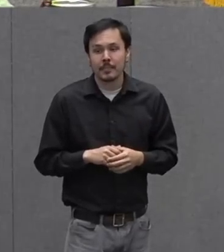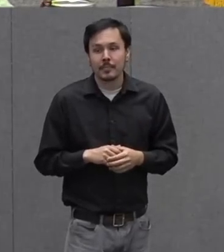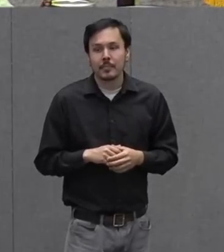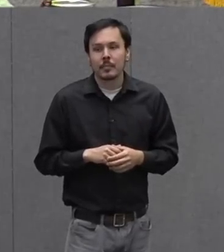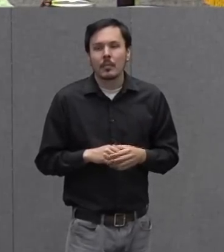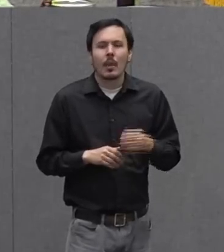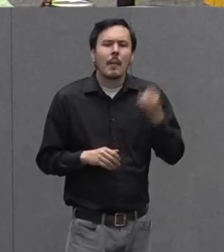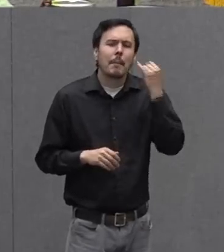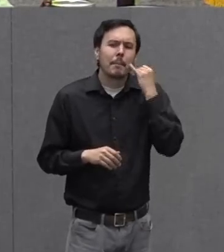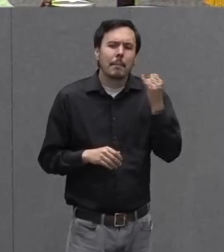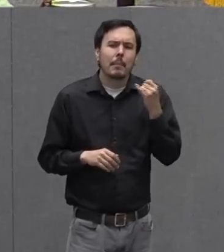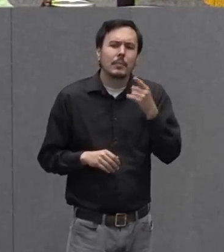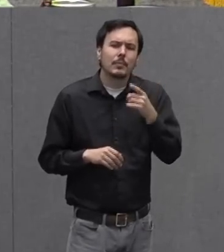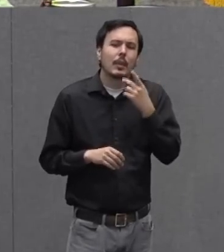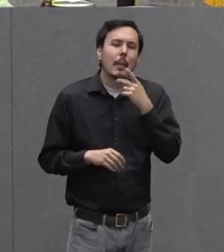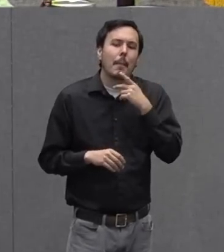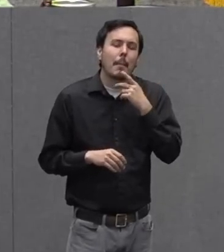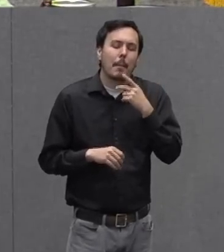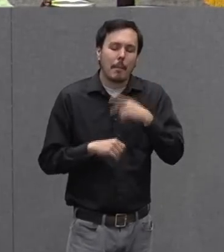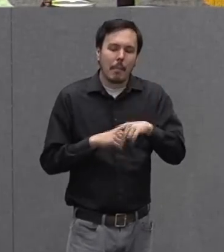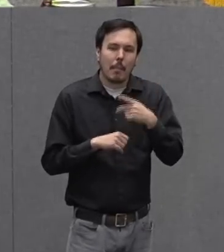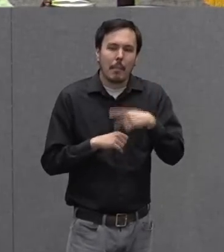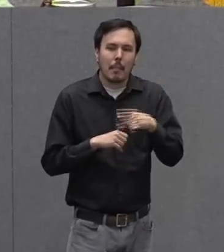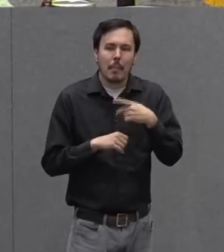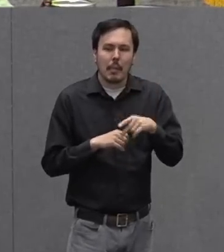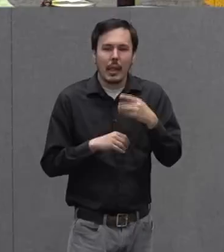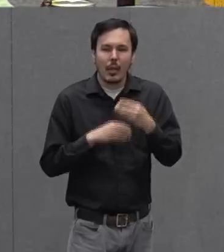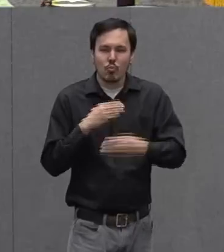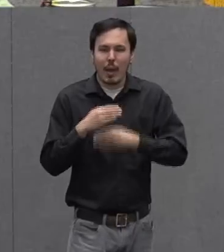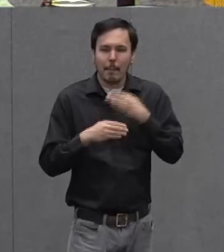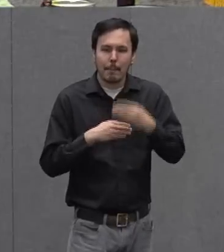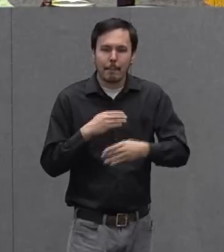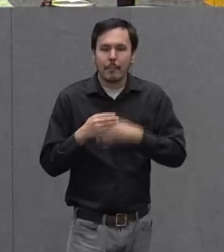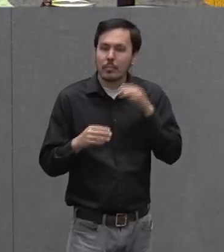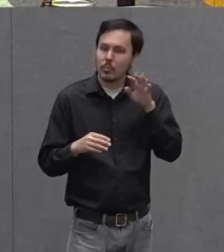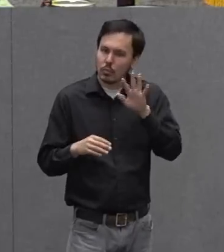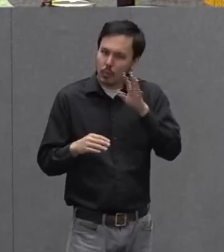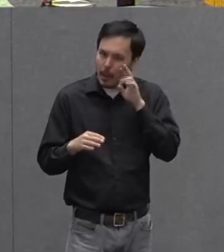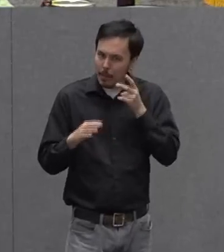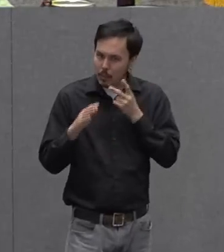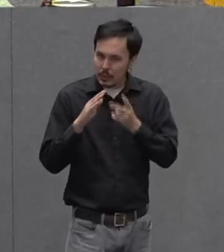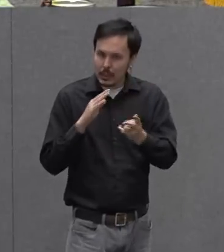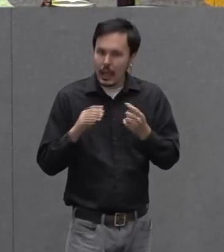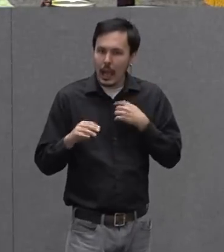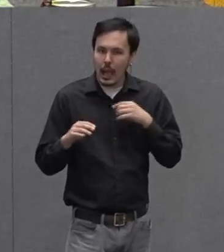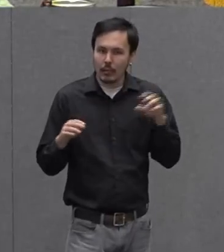How about this plastic wrap? What do you predict will happen when I shine the light?